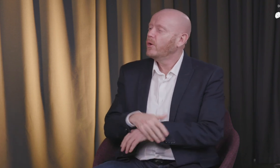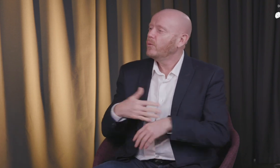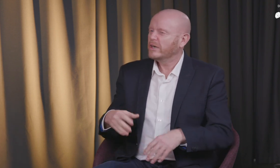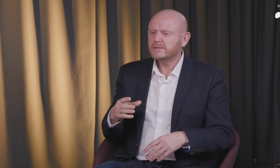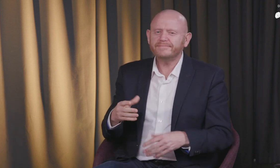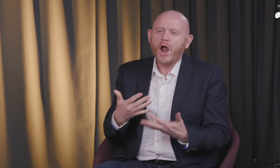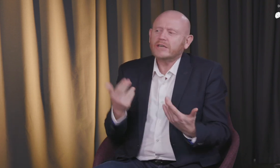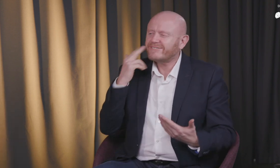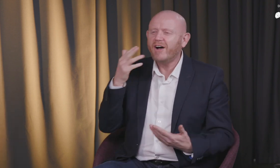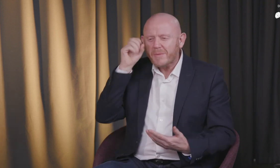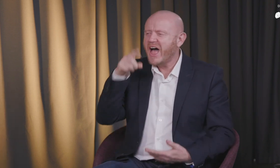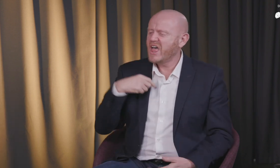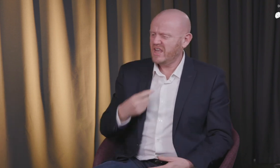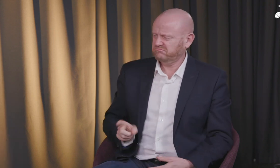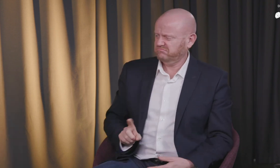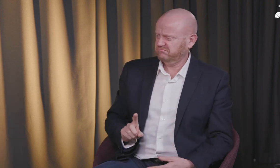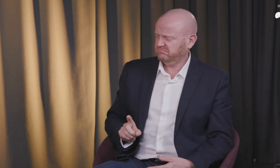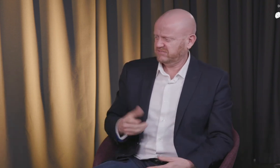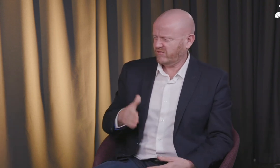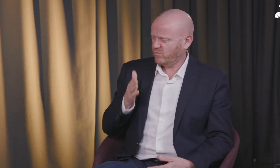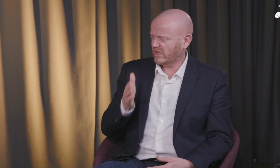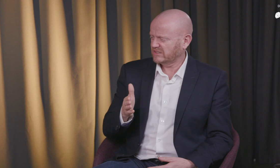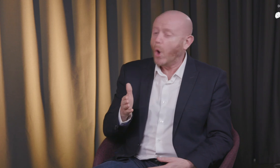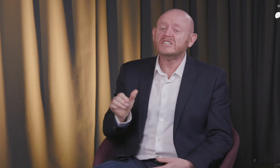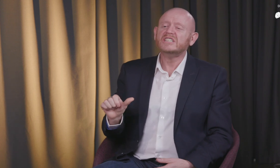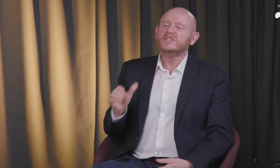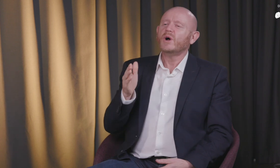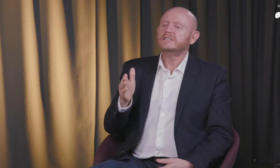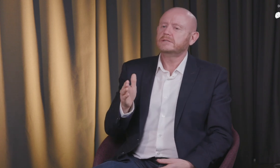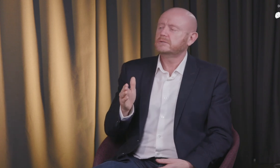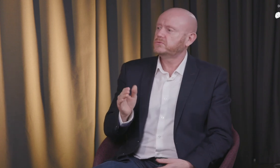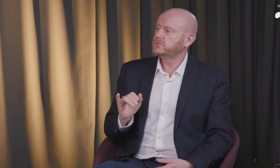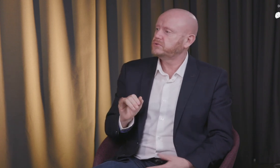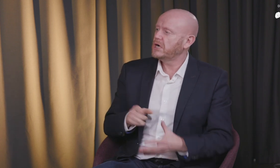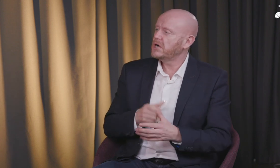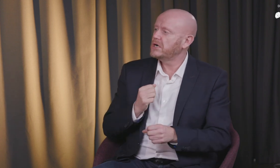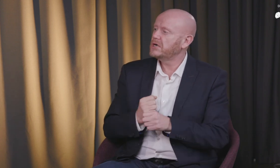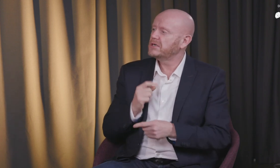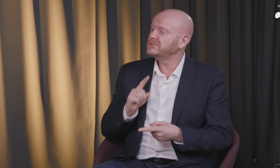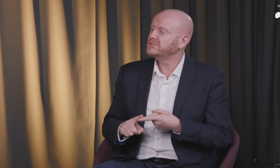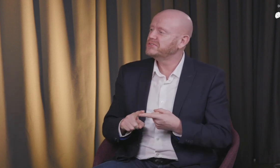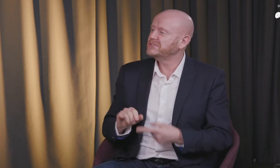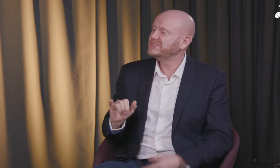I’ve had a lot of deaf people say, “I remember I saw you at wherever” I’ll think no I wasn’t and then remember I was later! It’s definitely down to age!